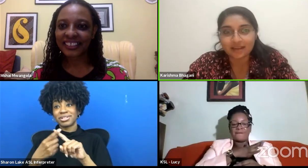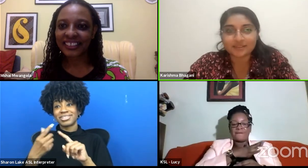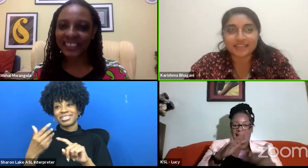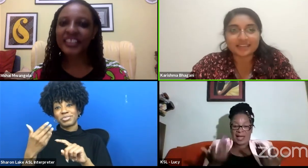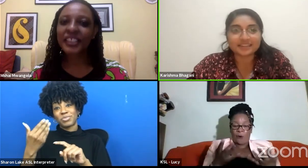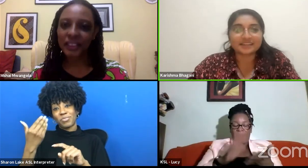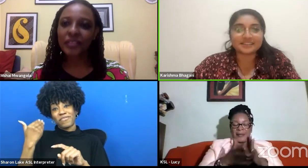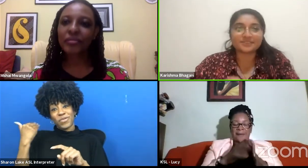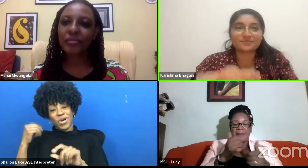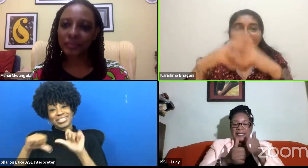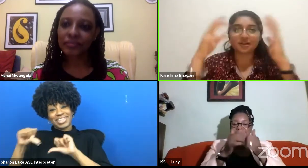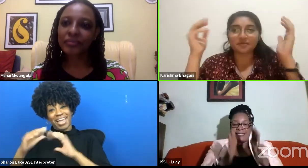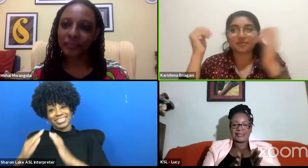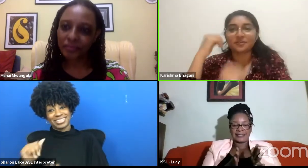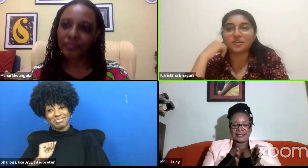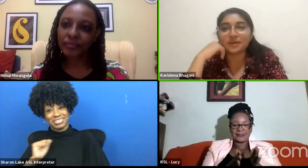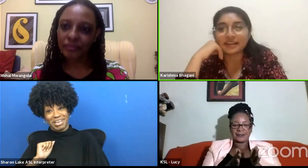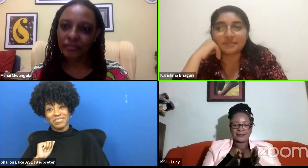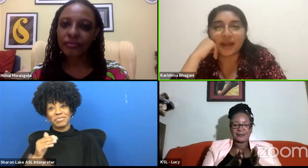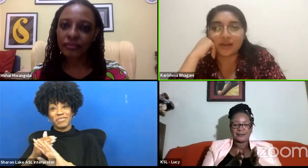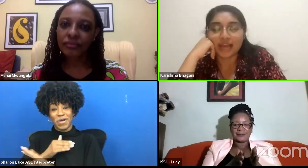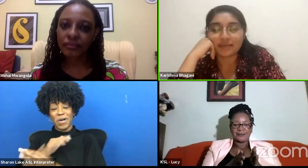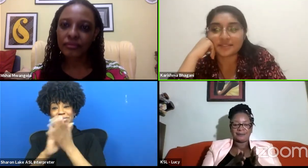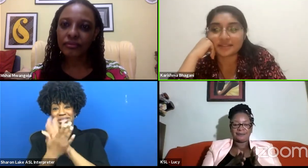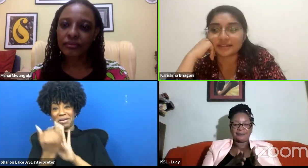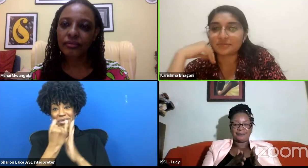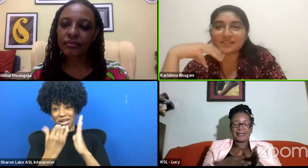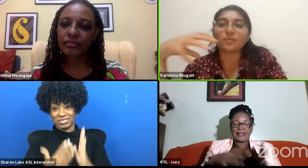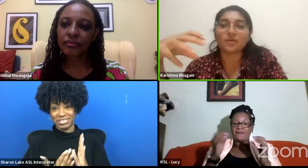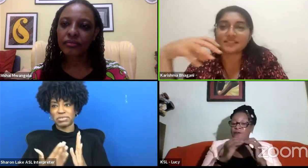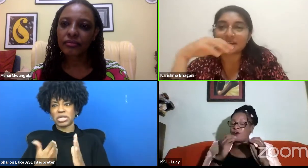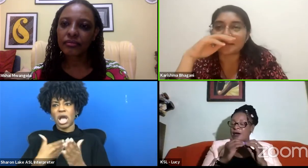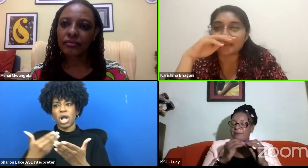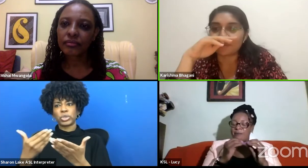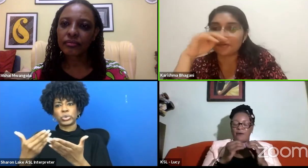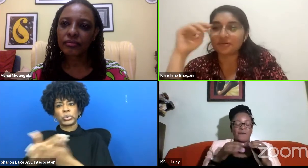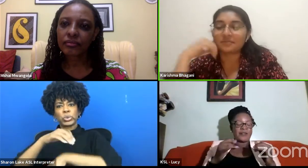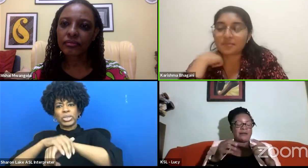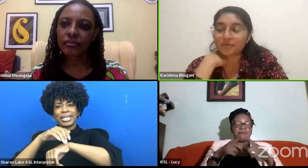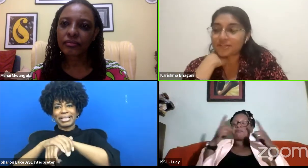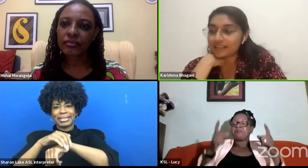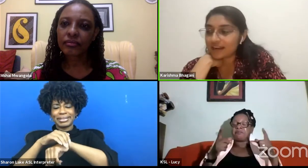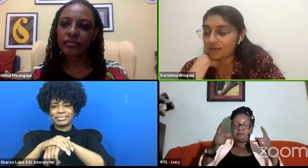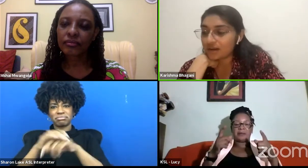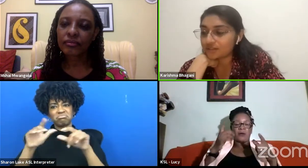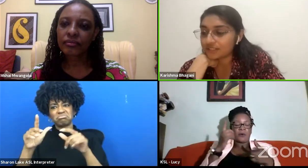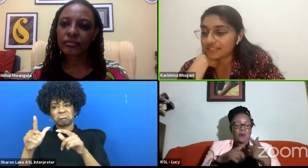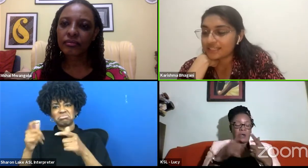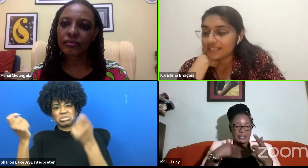I was at this forum of the New England Biolabs. It was an award ceremony for a project that I'd worked on